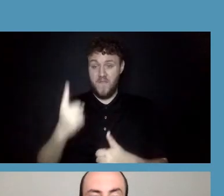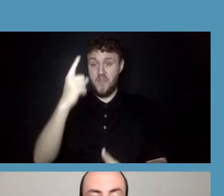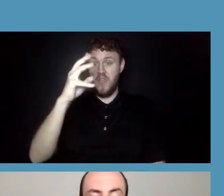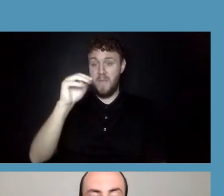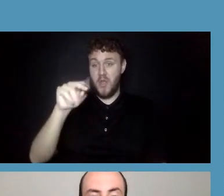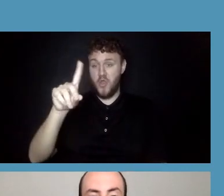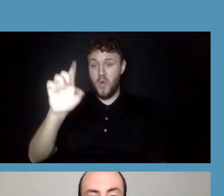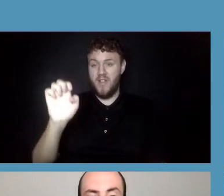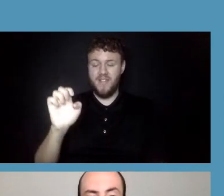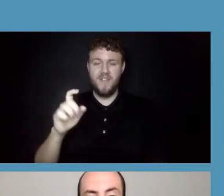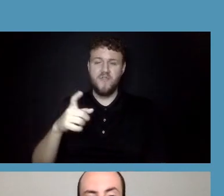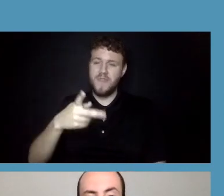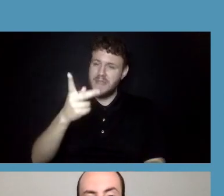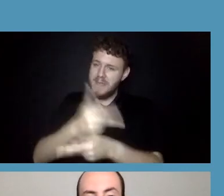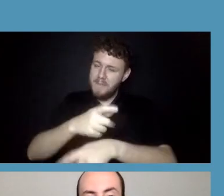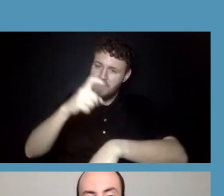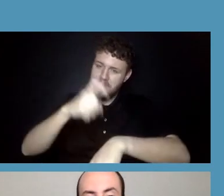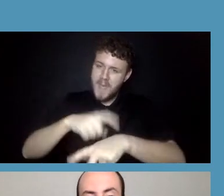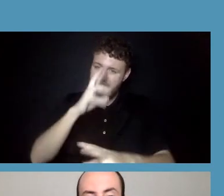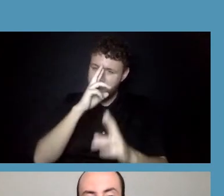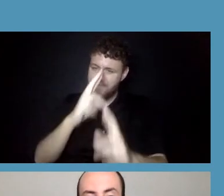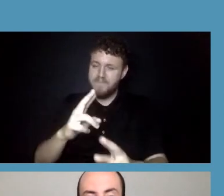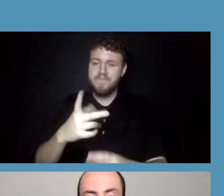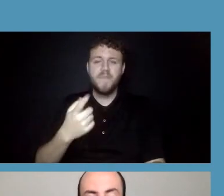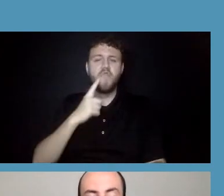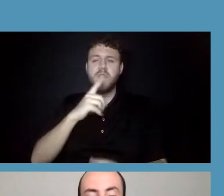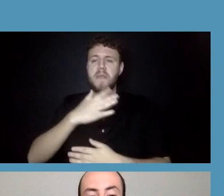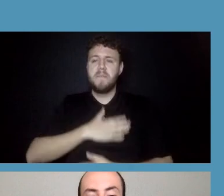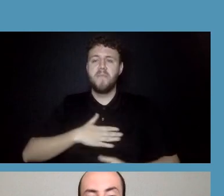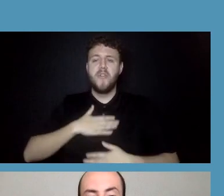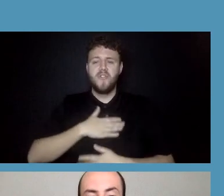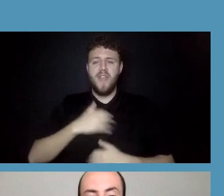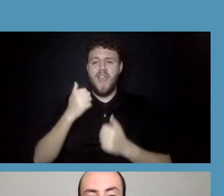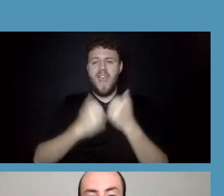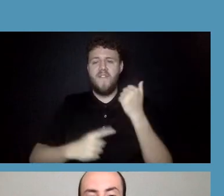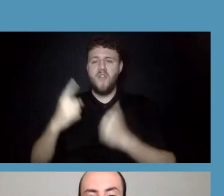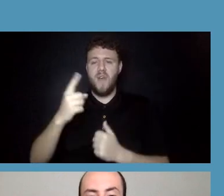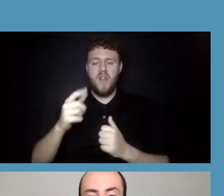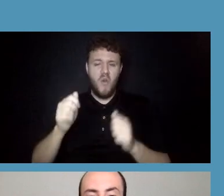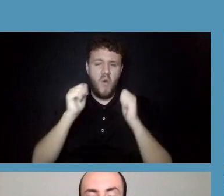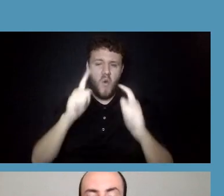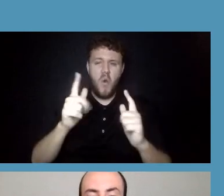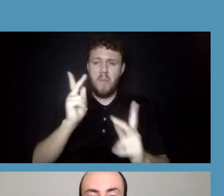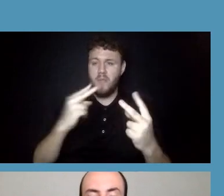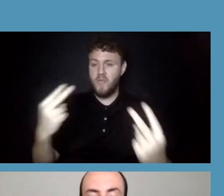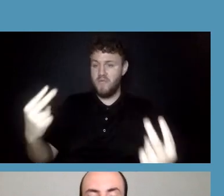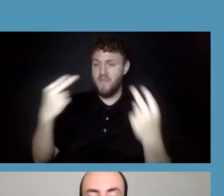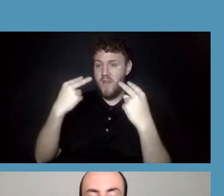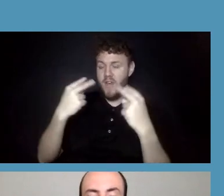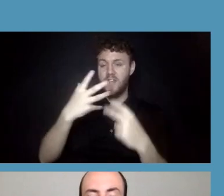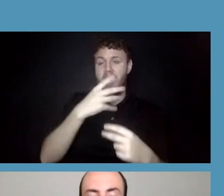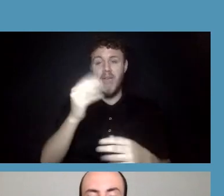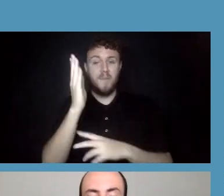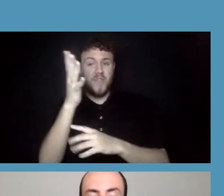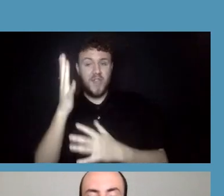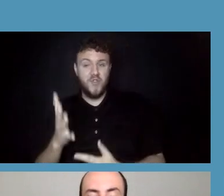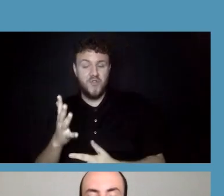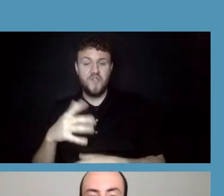keep to our time. We appreciate all of the attendees and our presenters, working through